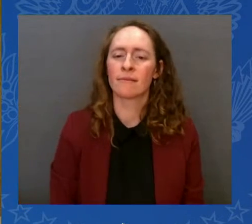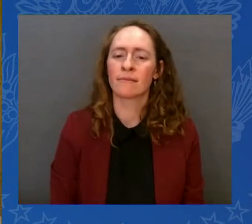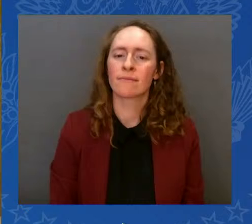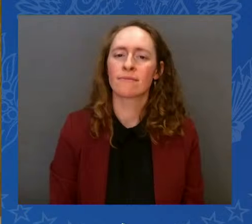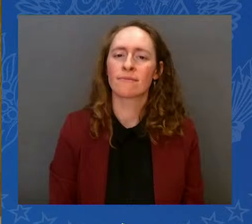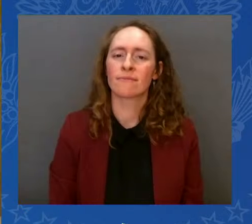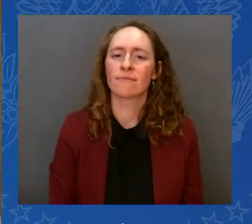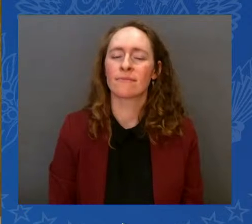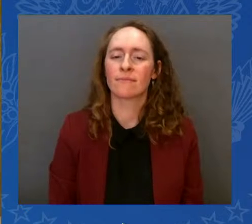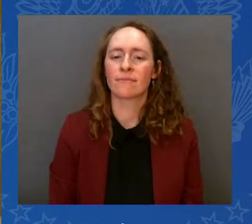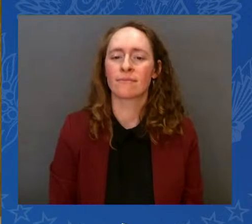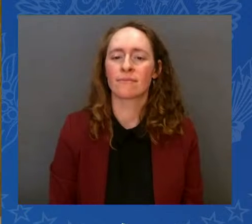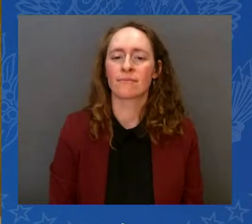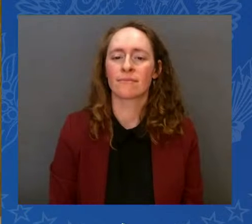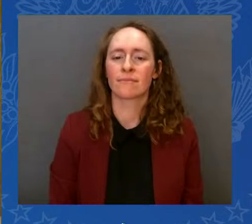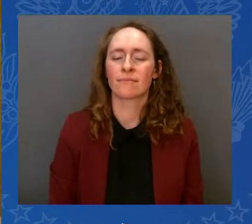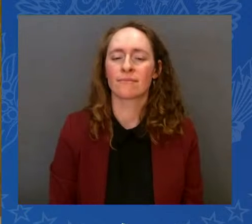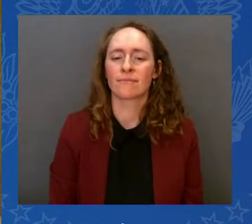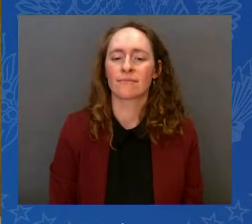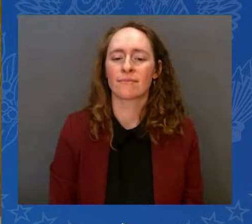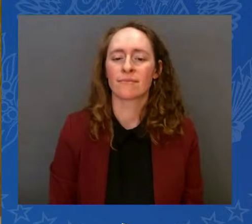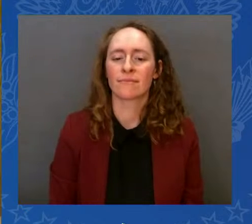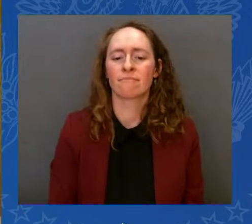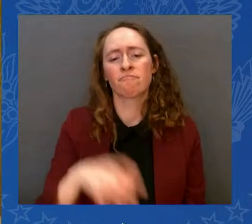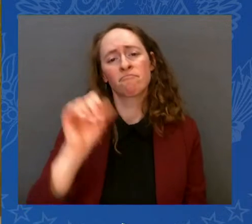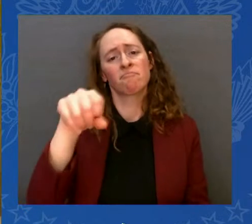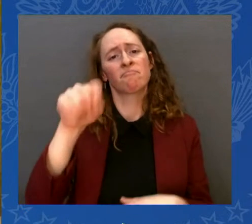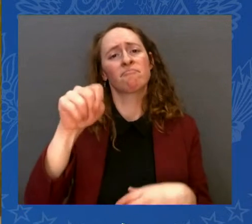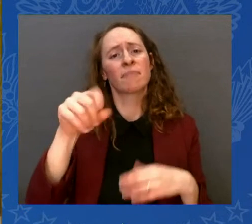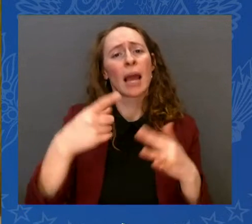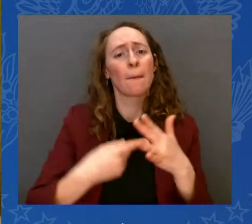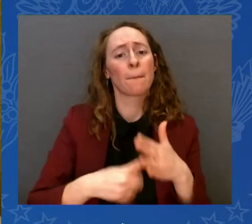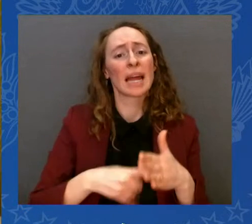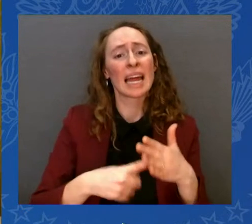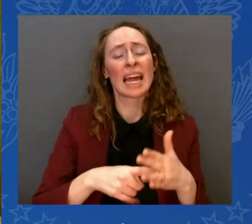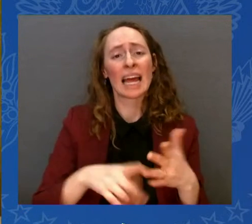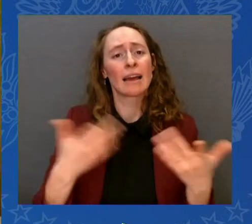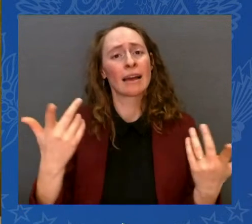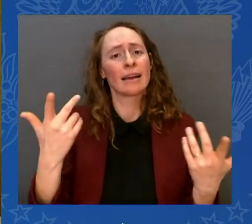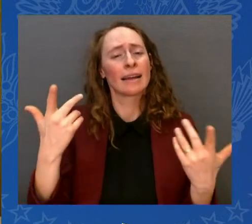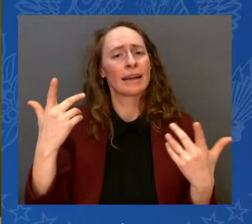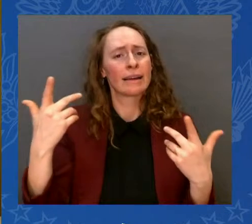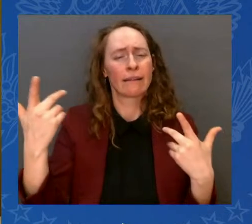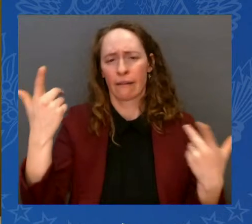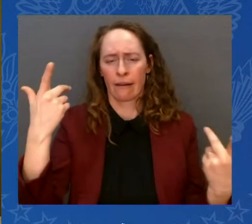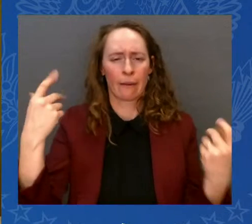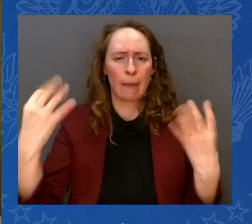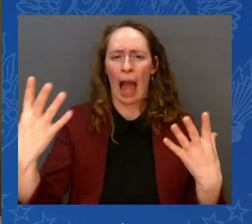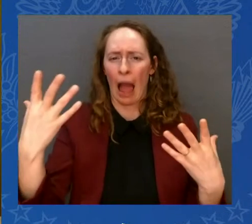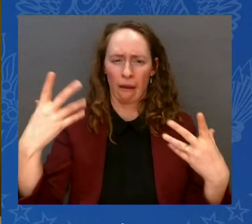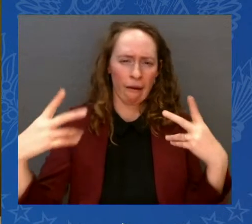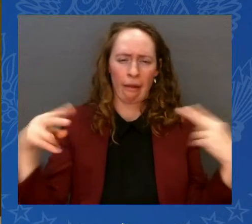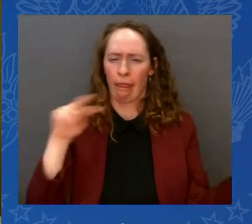But we passed a little thing that was about 1 trillion 800 billion dollars called the Recovery Act,